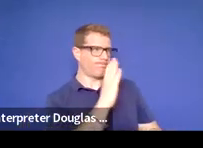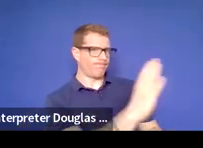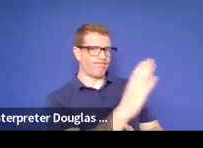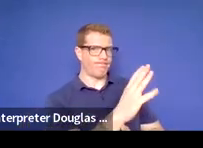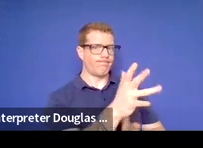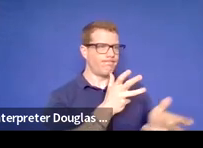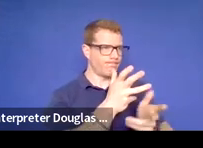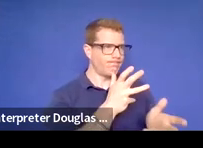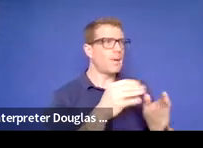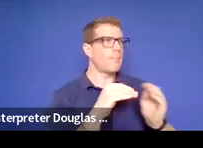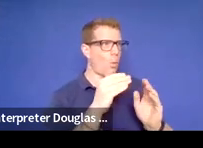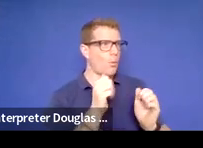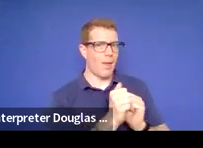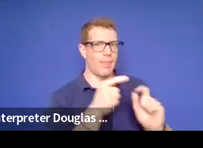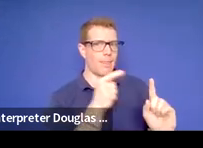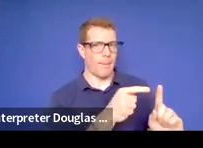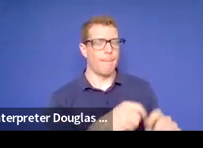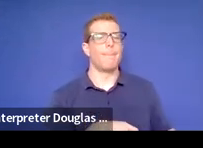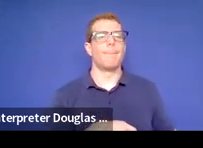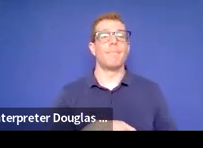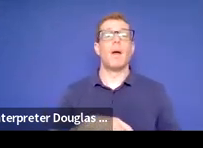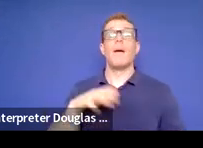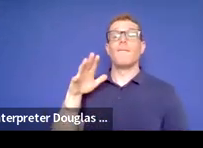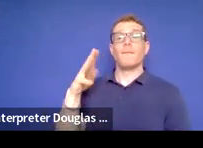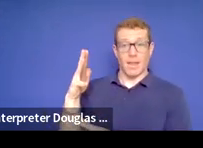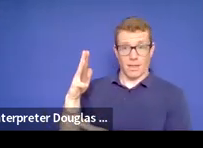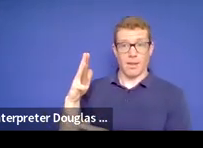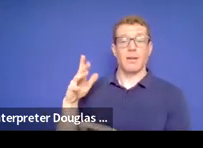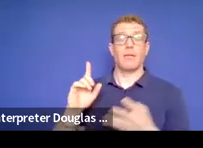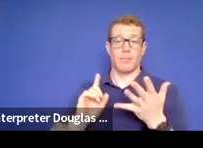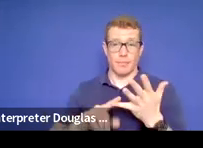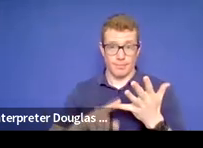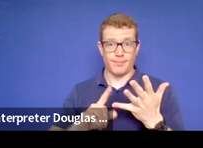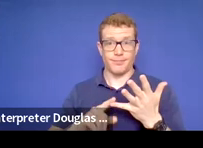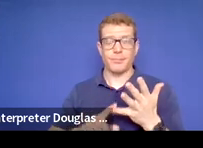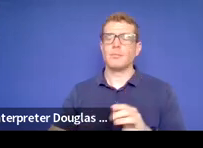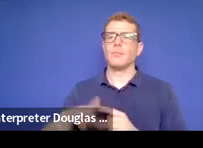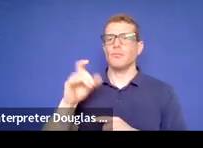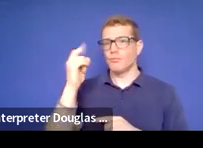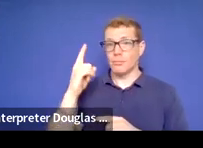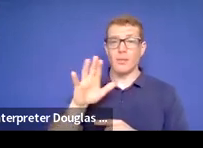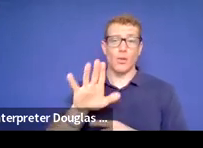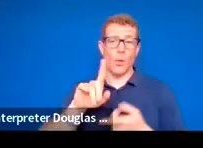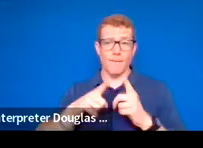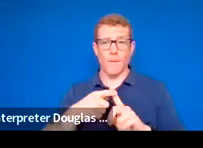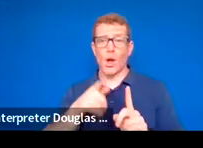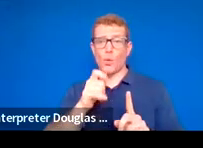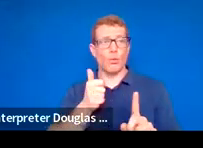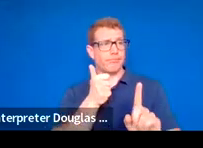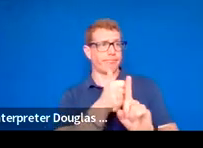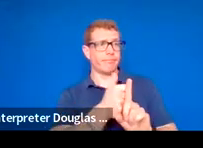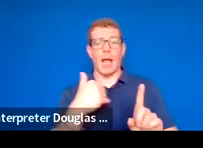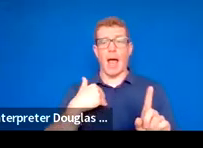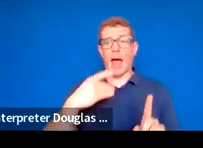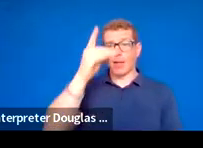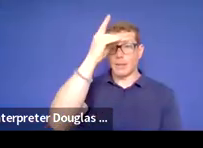And this fifth wanna always say, because you know your friend who has dementia may not always be aware that they have a big problem.